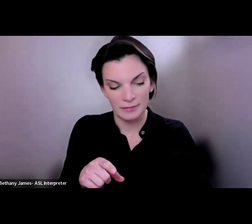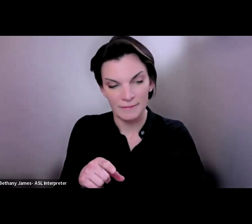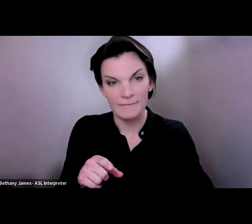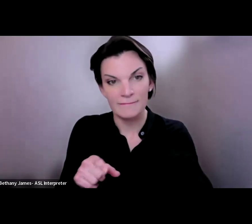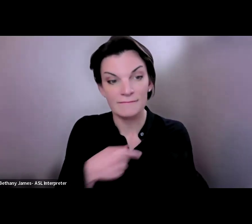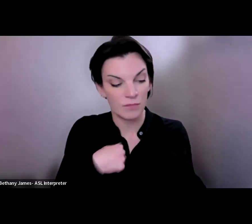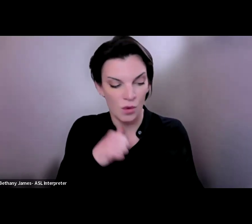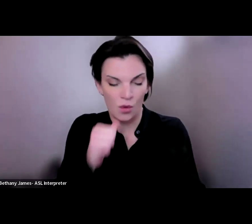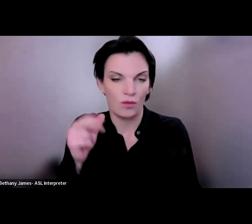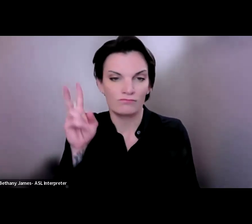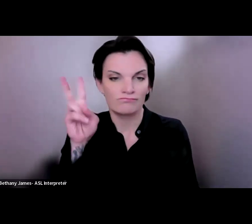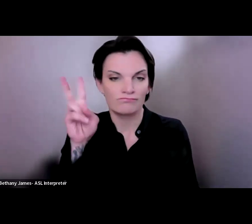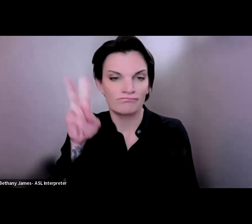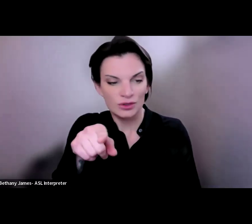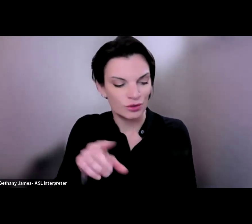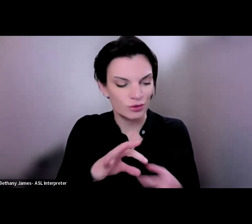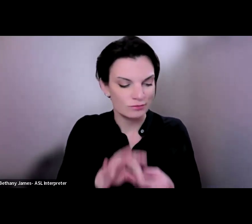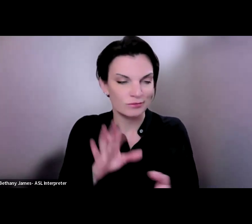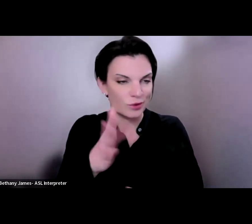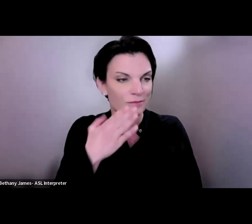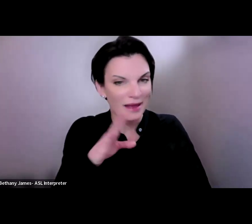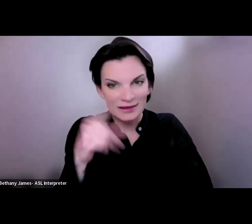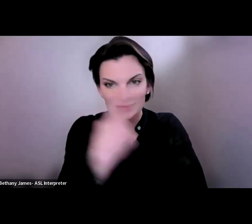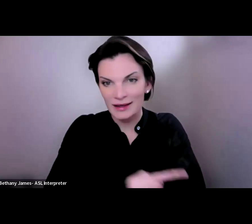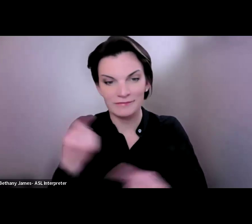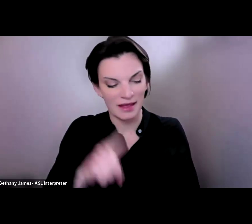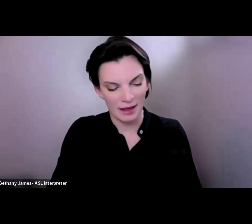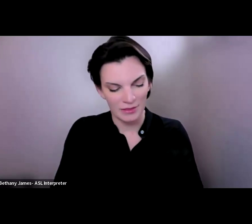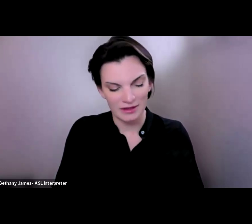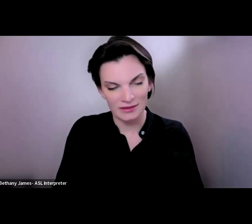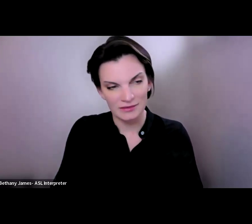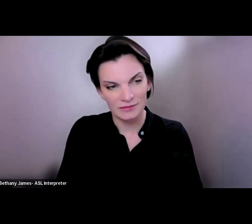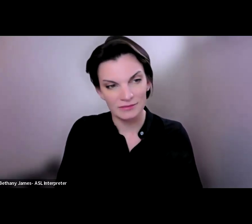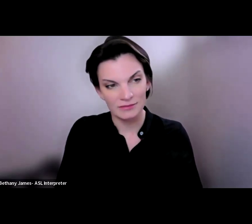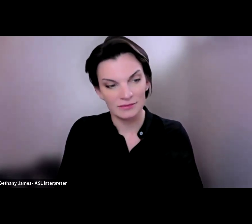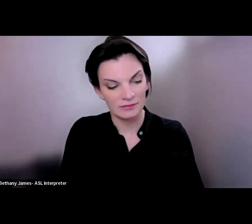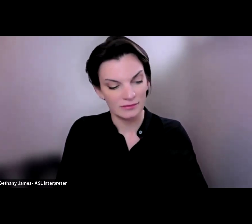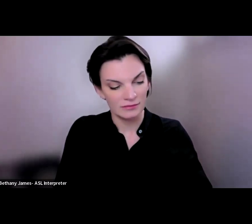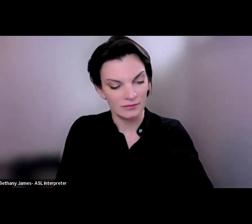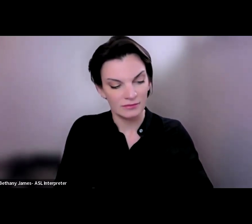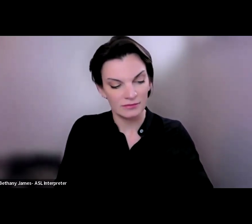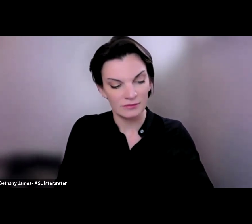you based on your worst day. We operate really on a value set, the idea being that